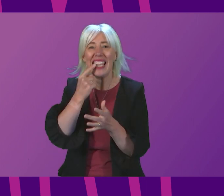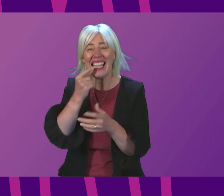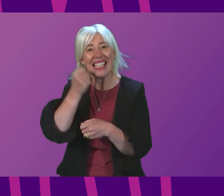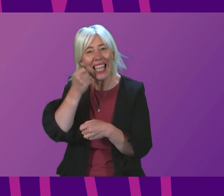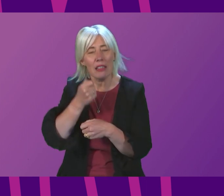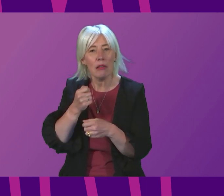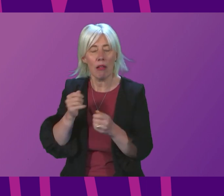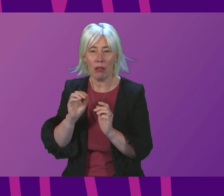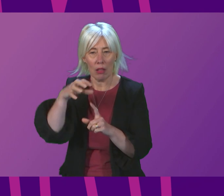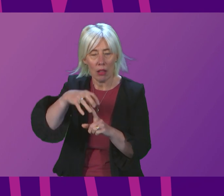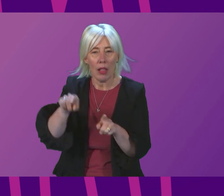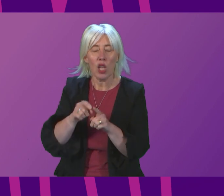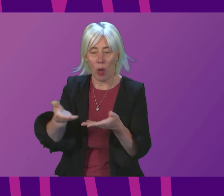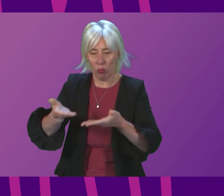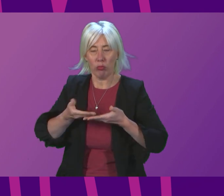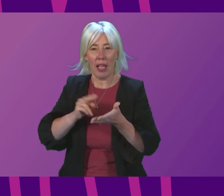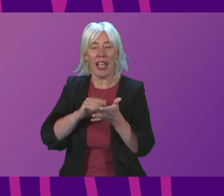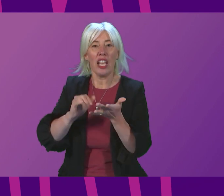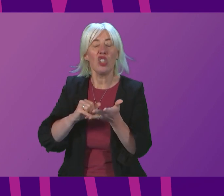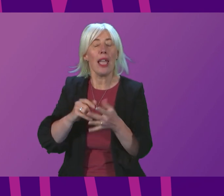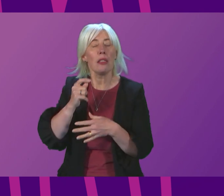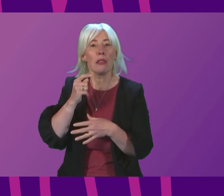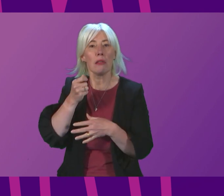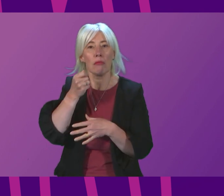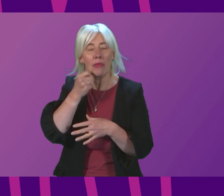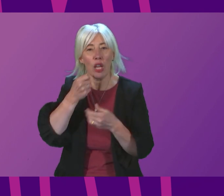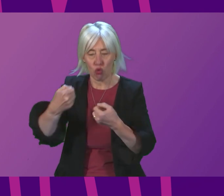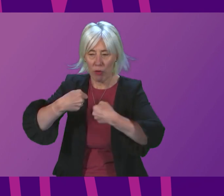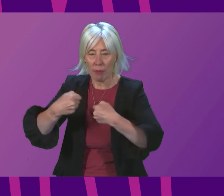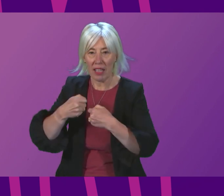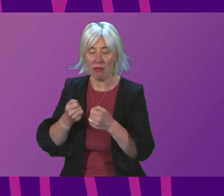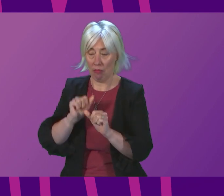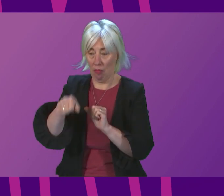NHS dental treatments in the wake of the Covid-19 pandemic.